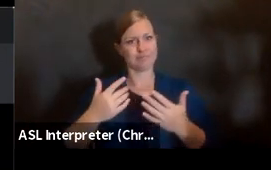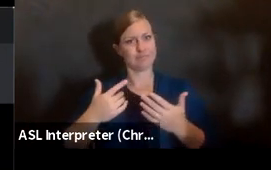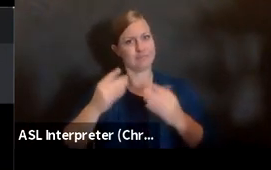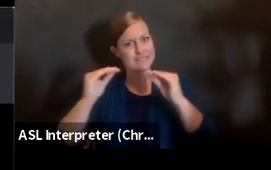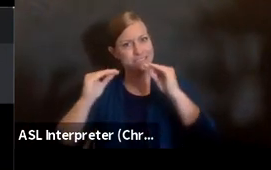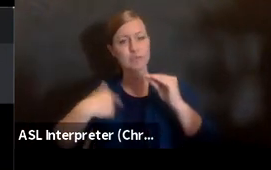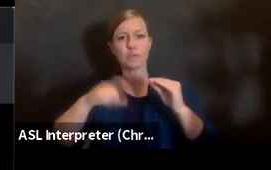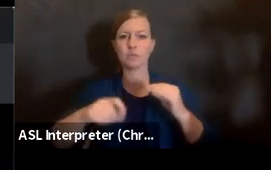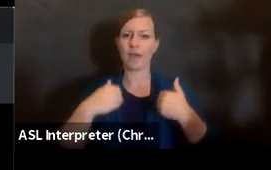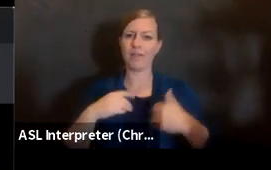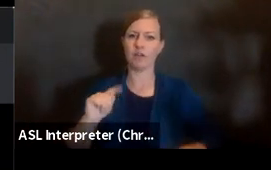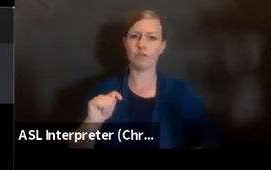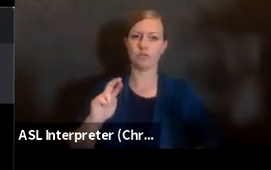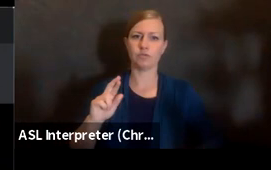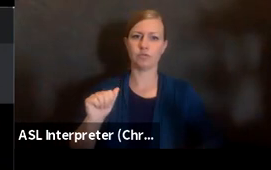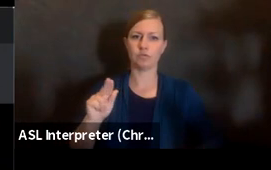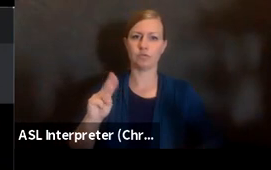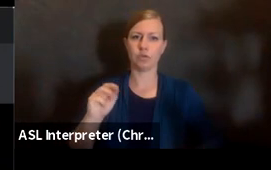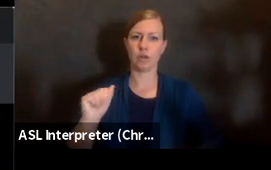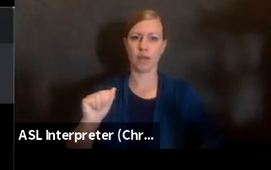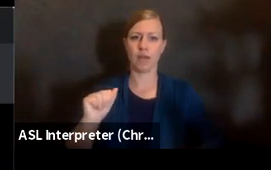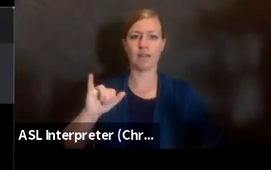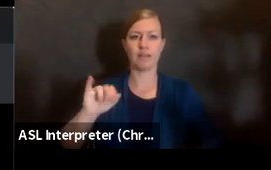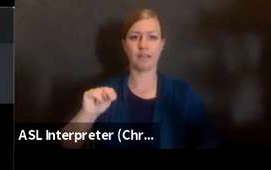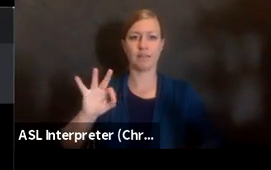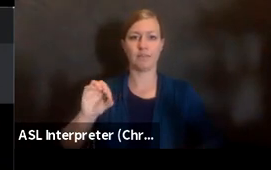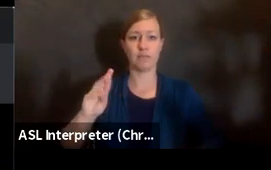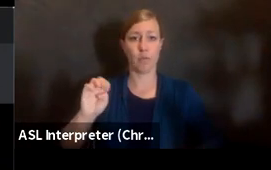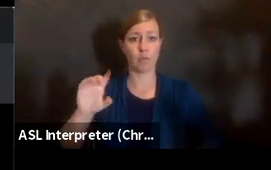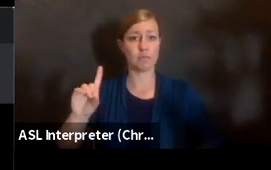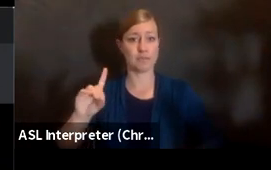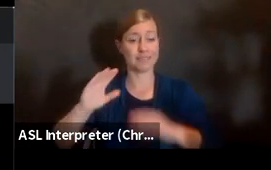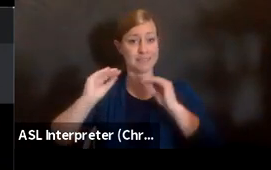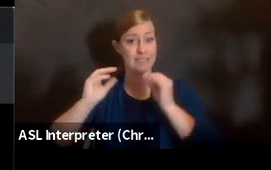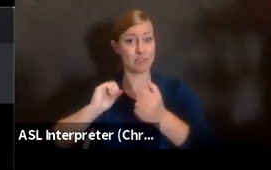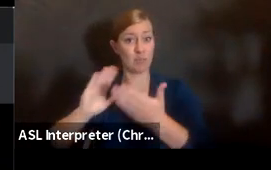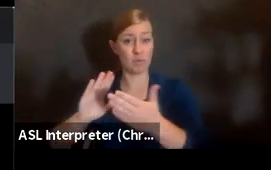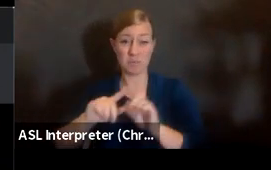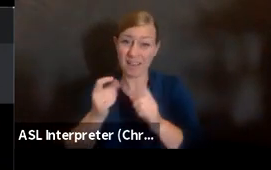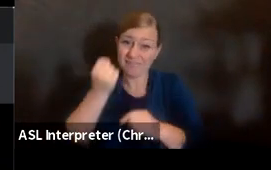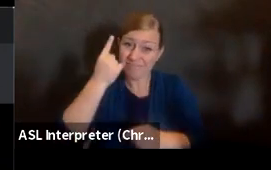Katherine Livick - ESD 112: but there's not a lot of talk about the trauma that teachers are going through right now and I just want to say that we are all feeling it.